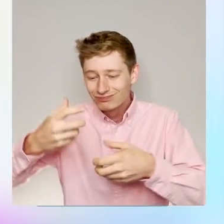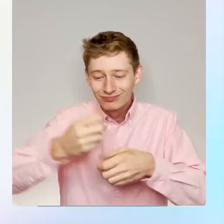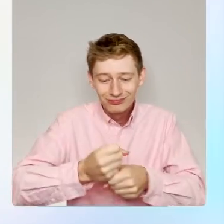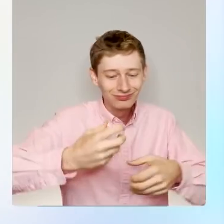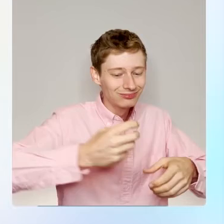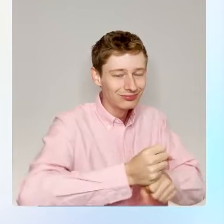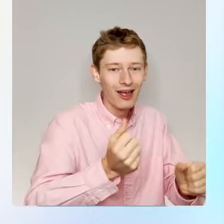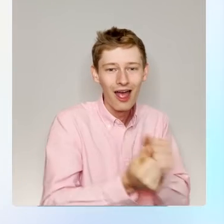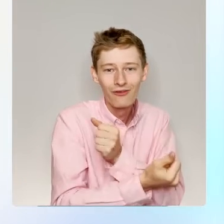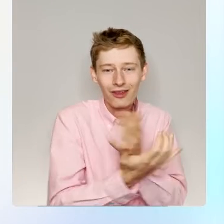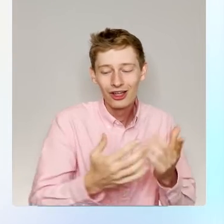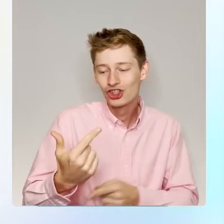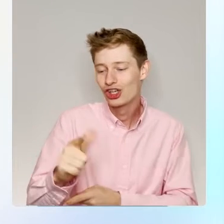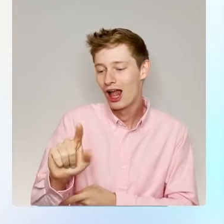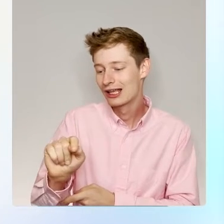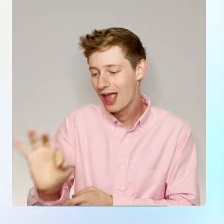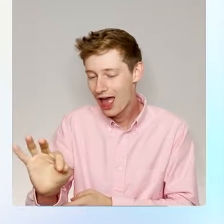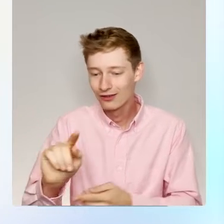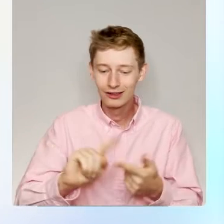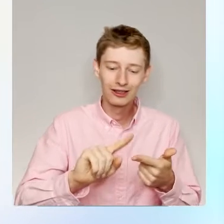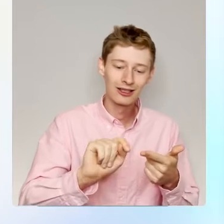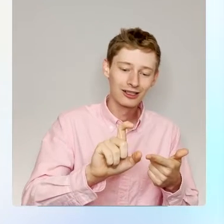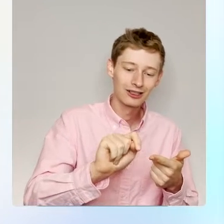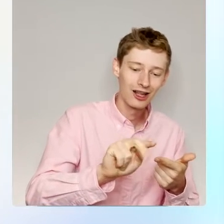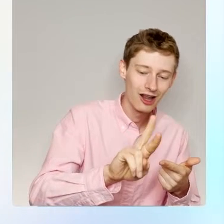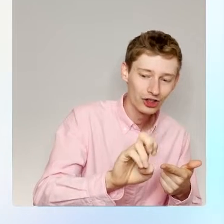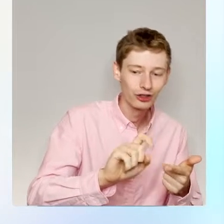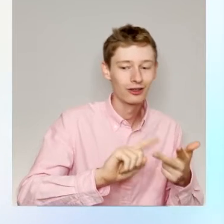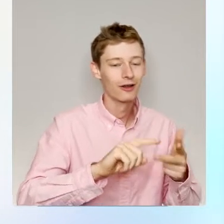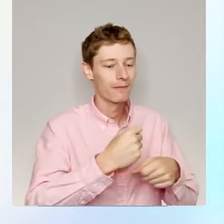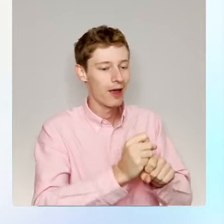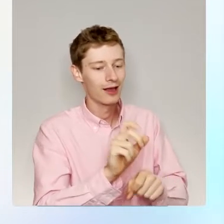Fortunately, there are tools to do all that compression, and more.